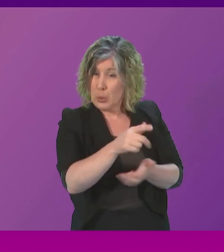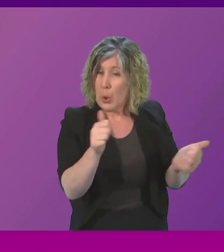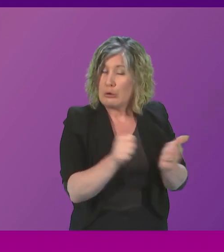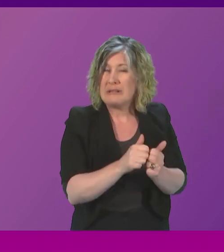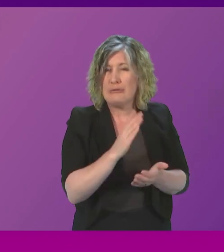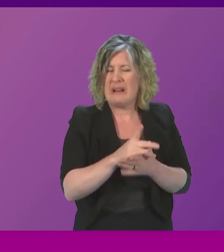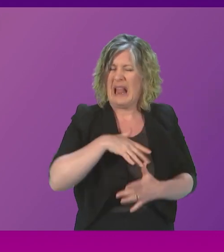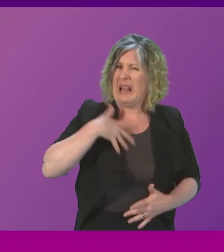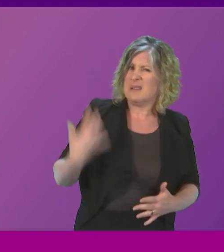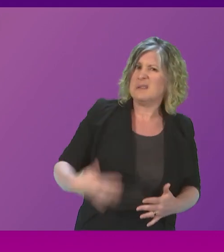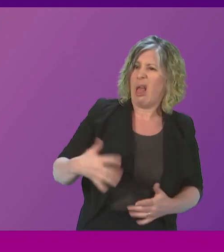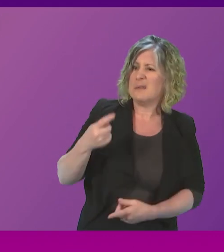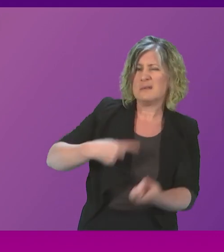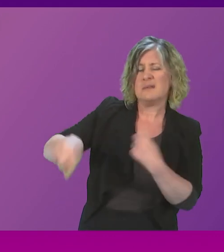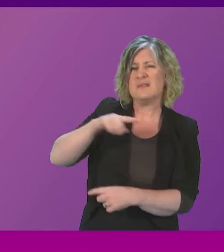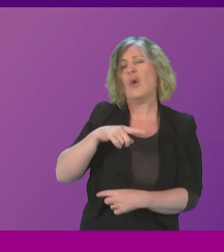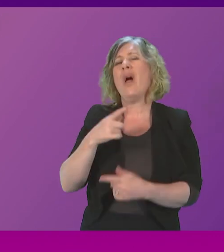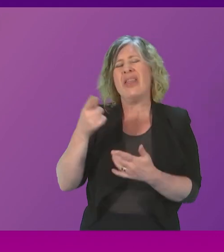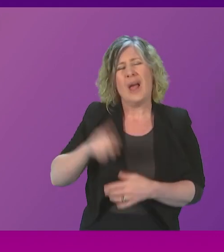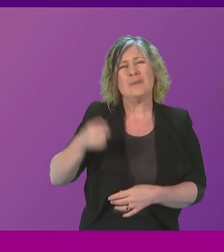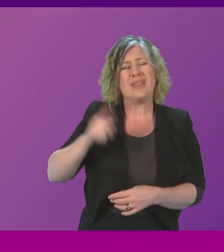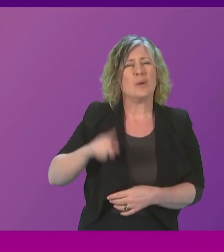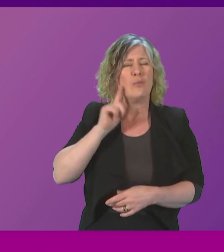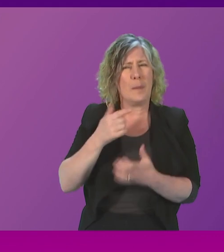who are suffering with unbearable pain?